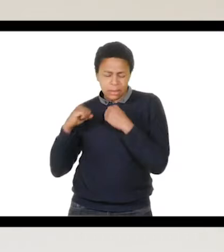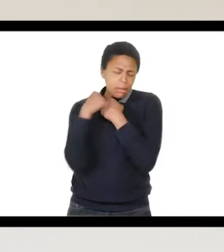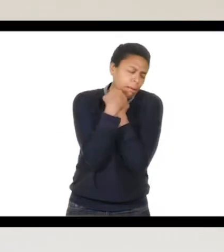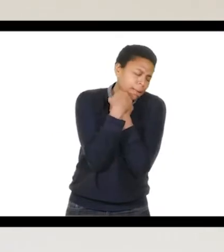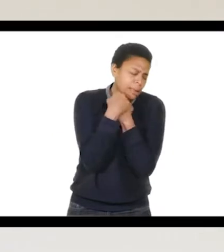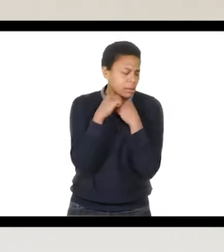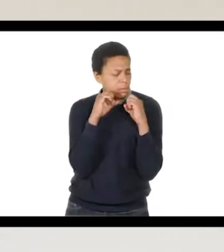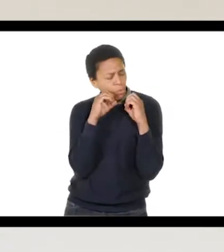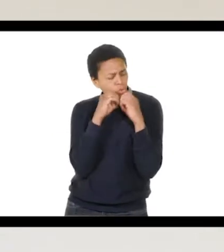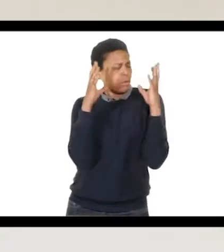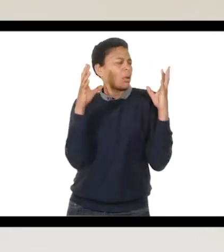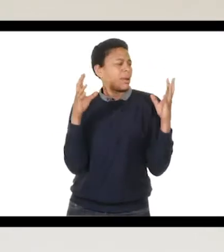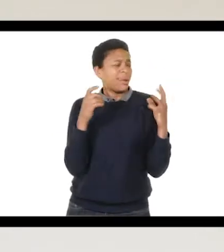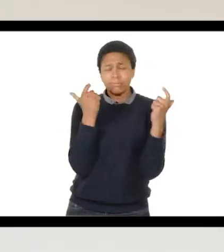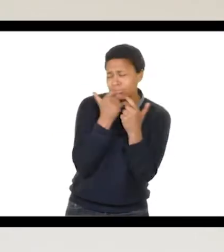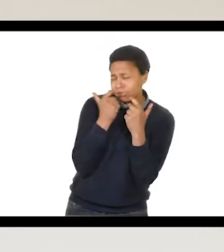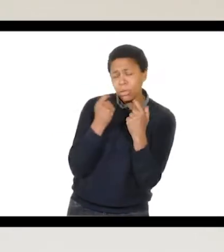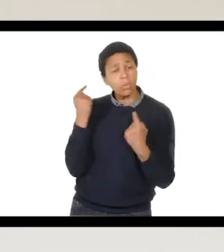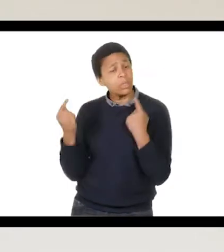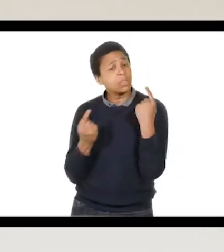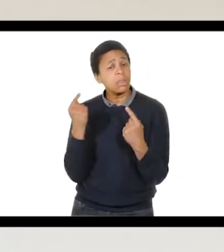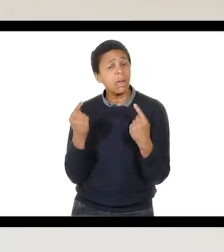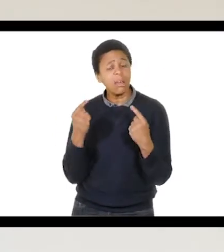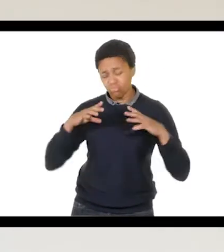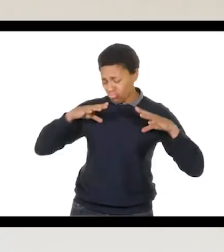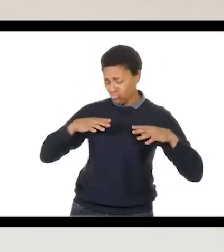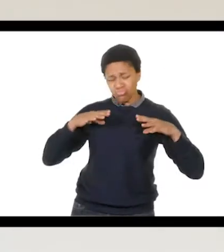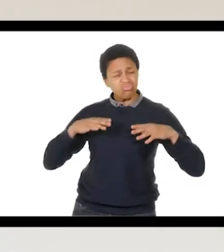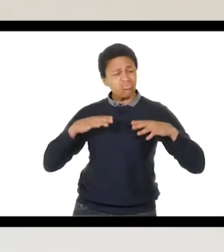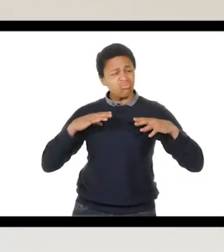holding hands and having a cuddle and a kiss and a laugh.